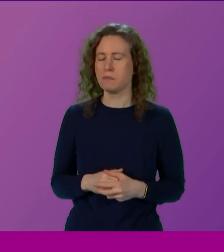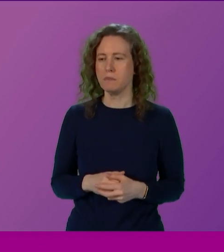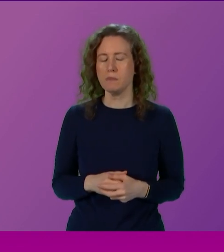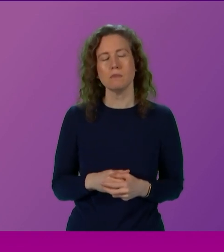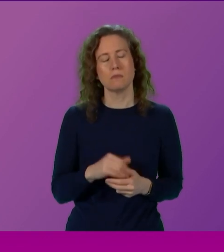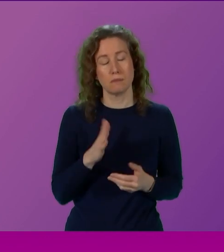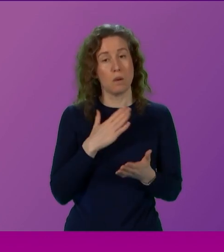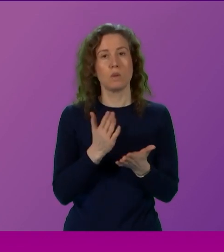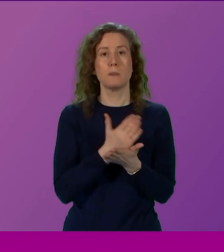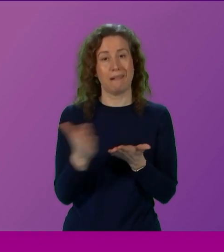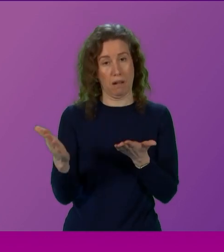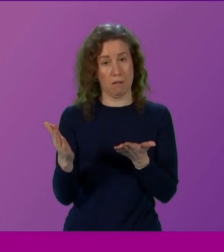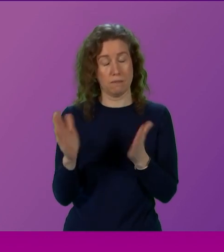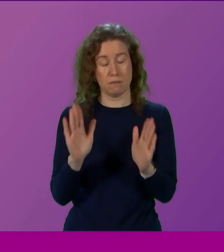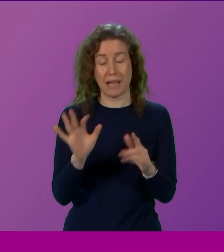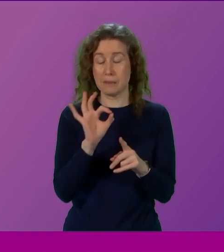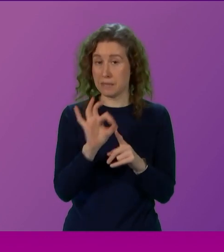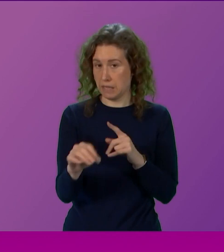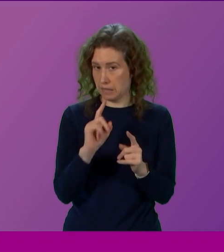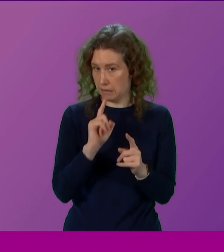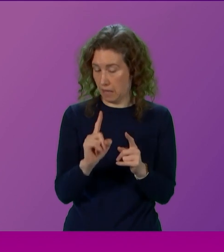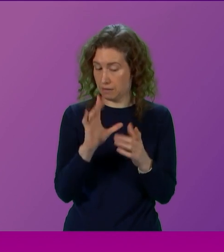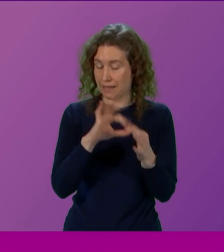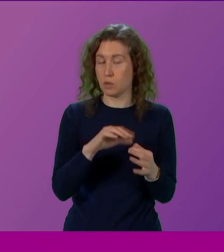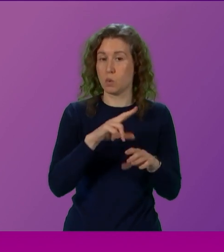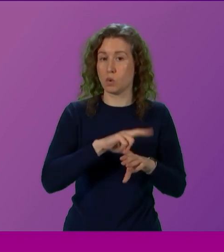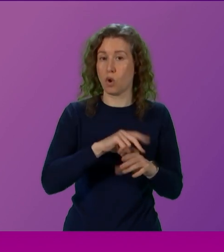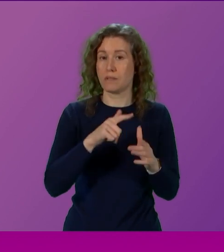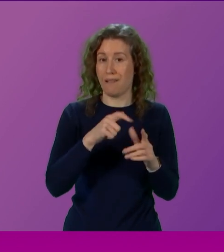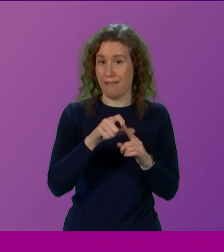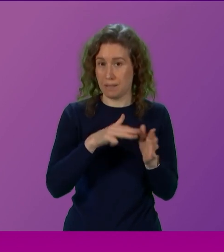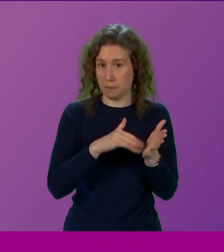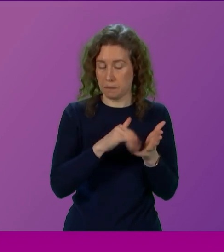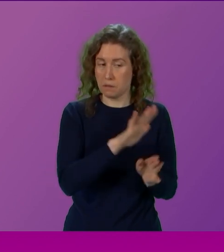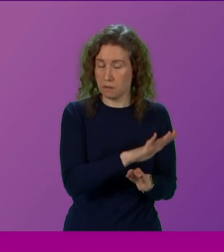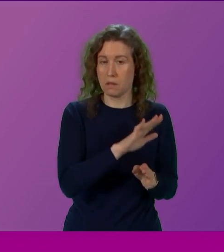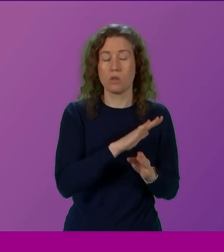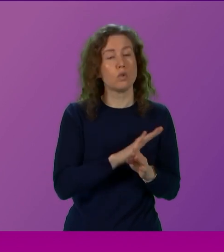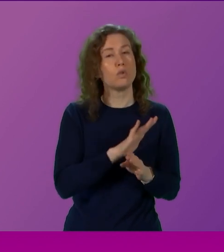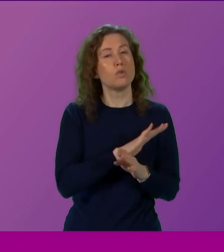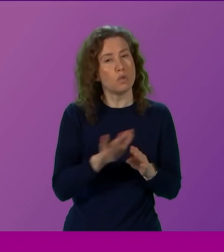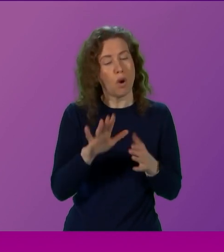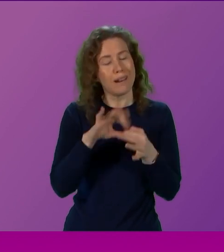To be clear, I said that, in relation to the general comments and concerns that Dr Adams has cited, although not specifically in relation to young Harvey’s case,